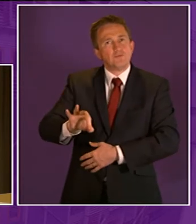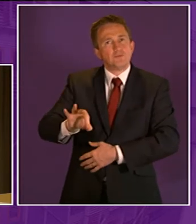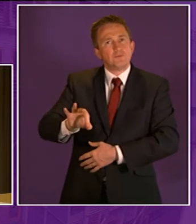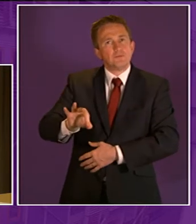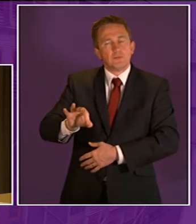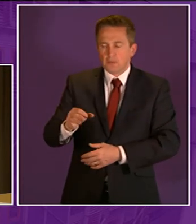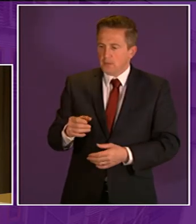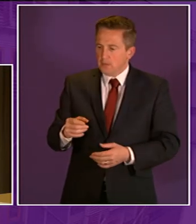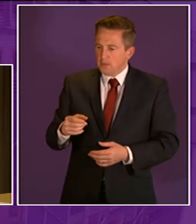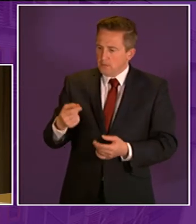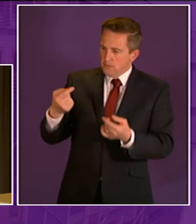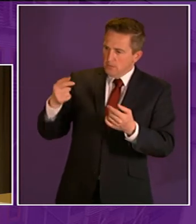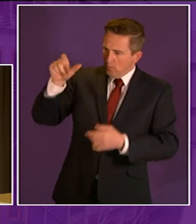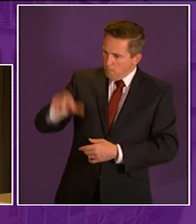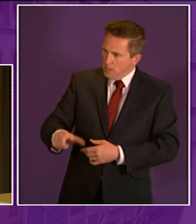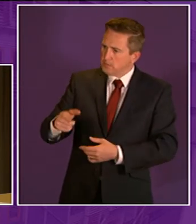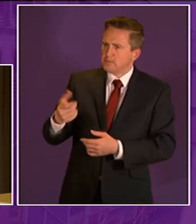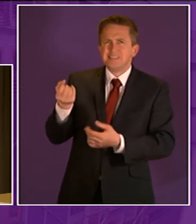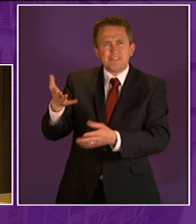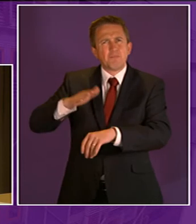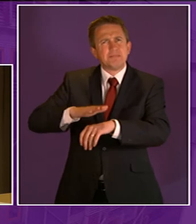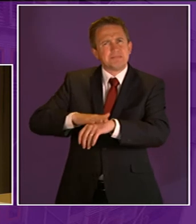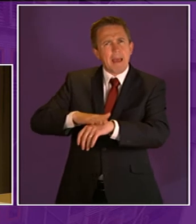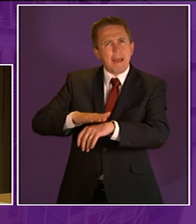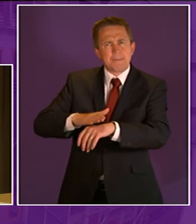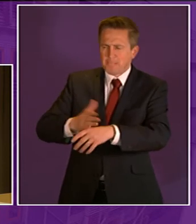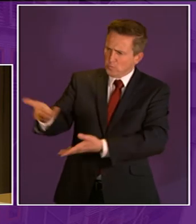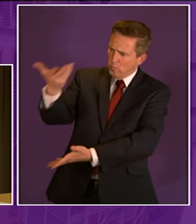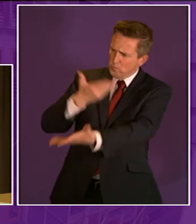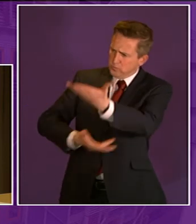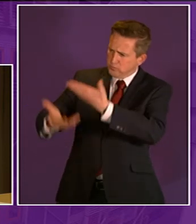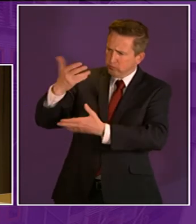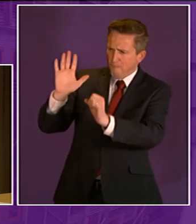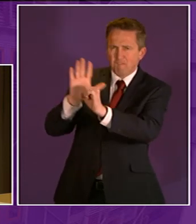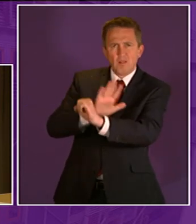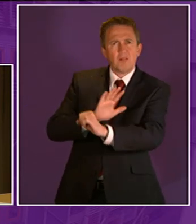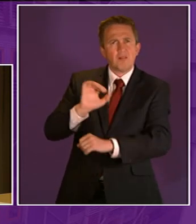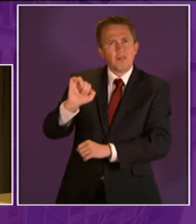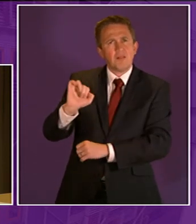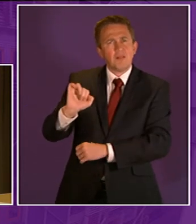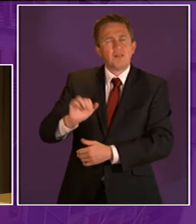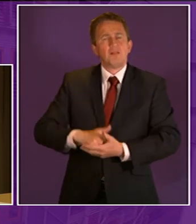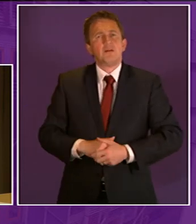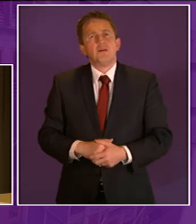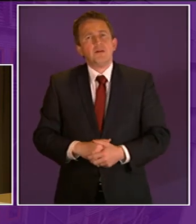for the person talking to actually hear their own story in a new way.